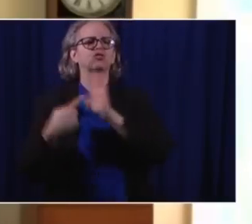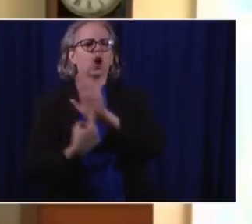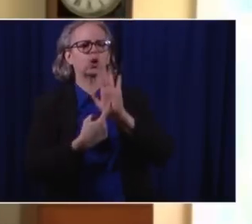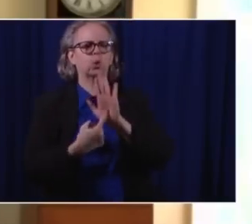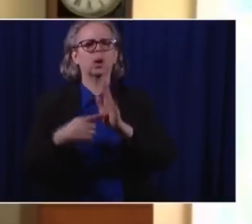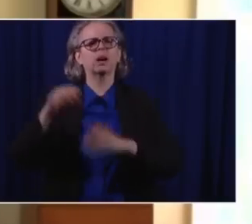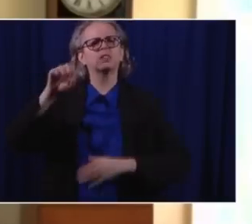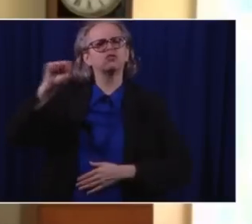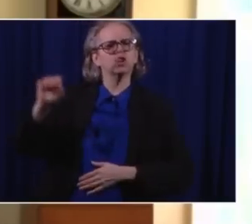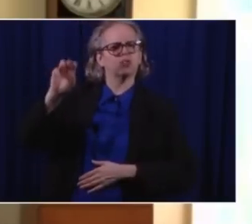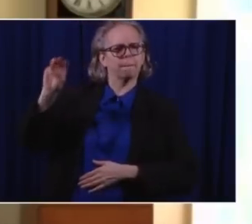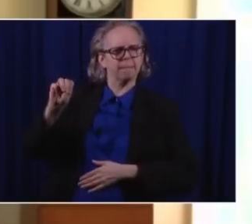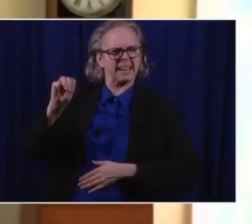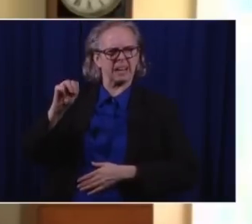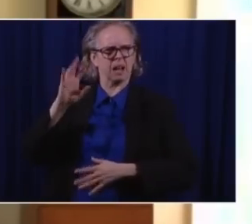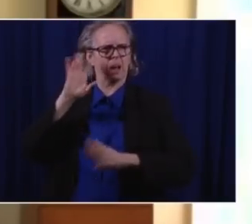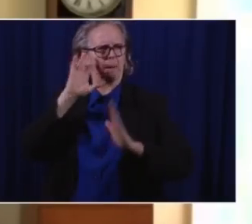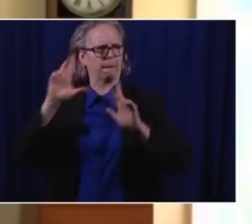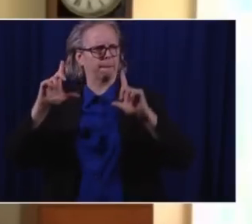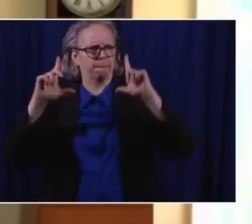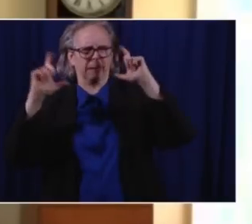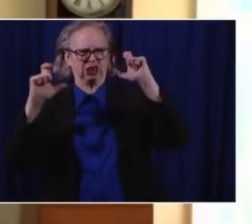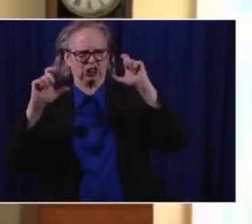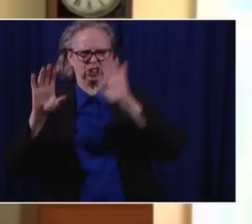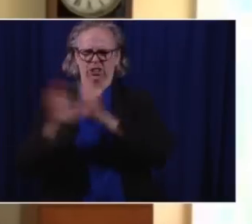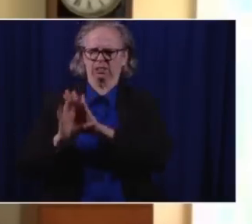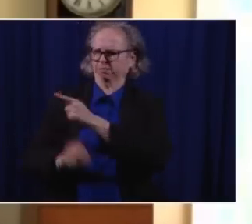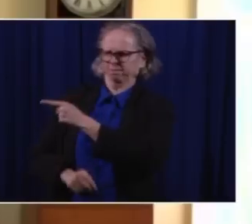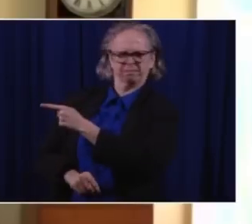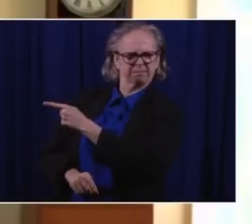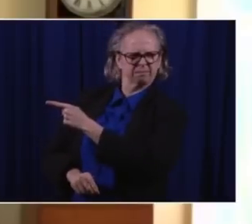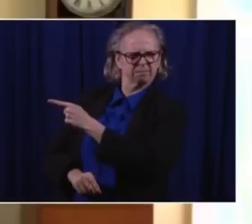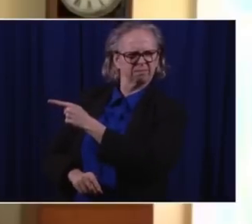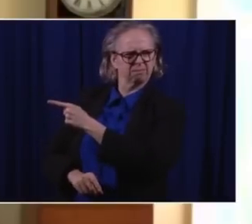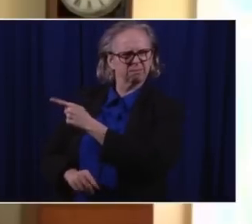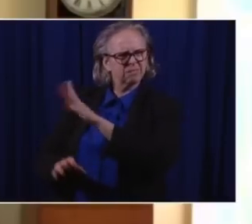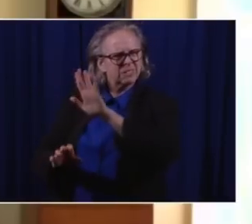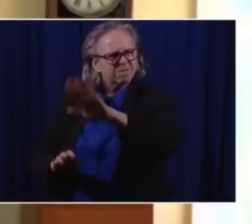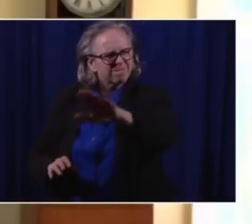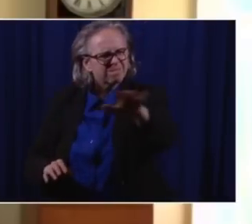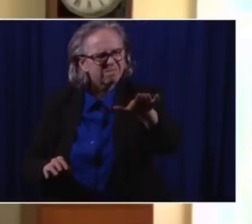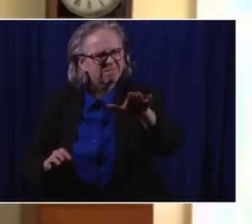Let me share one more thing before we get to our doctors.